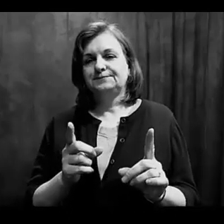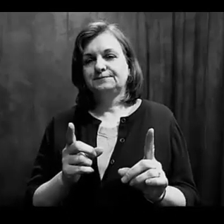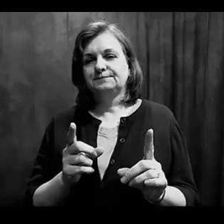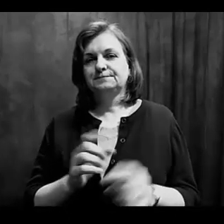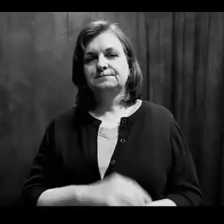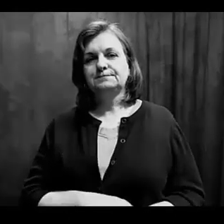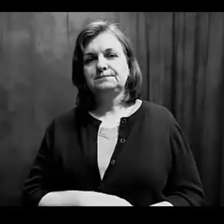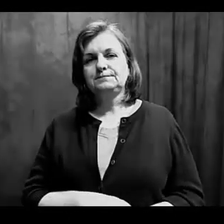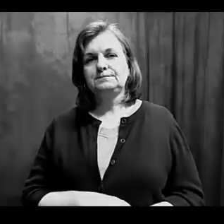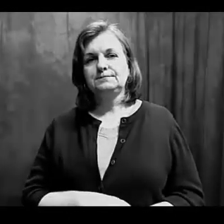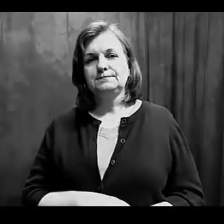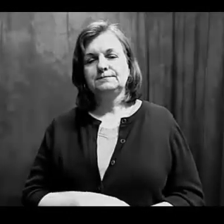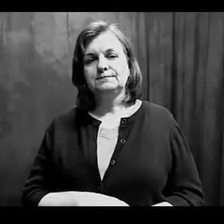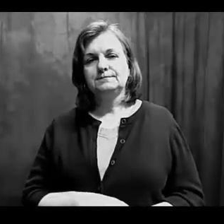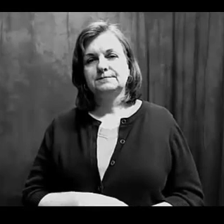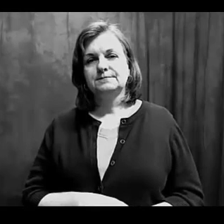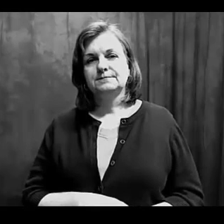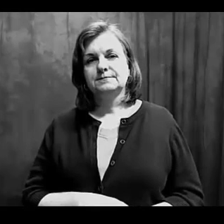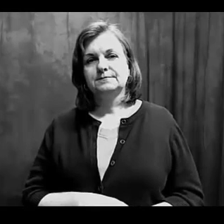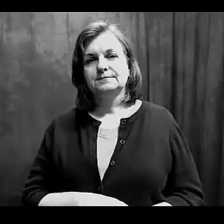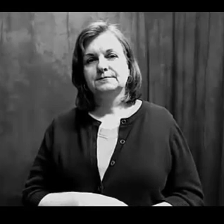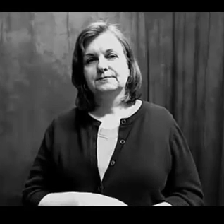but